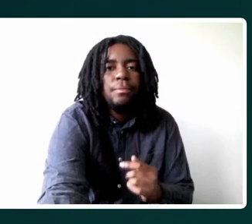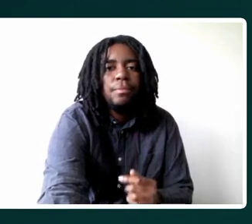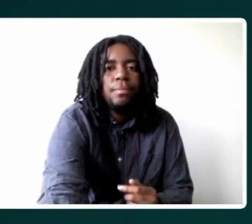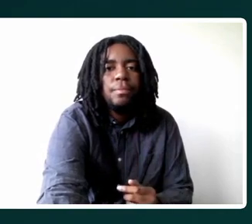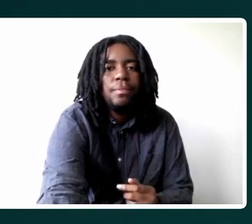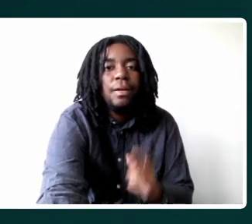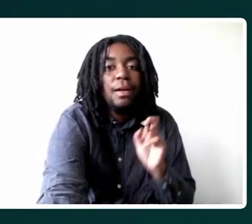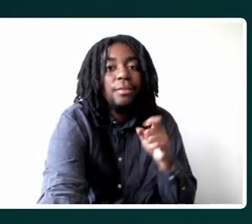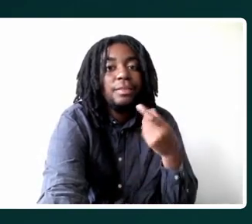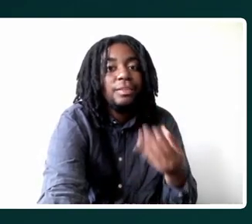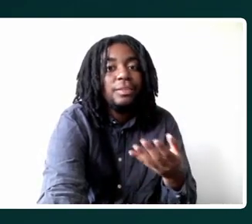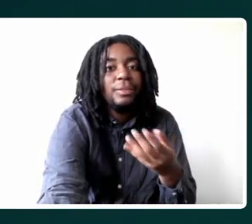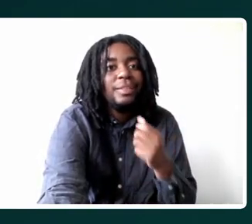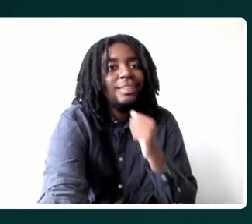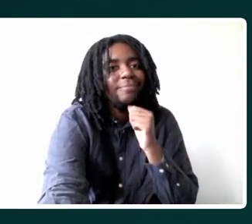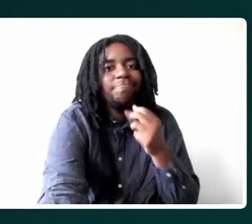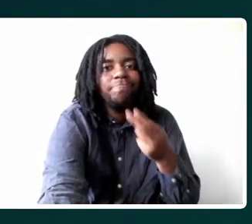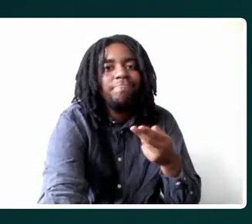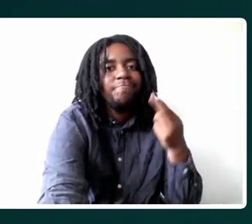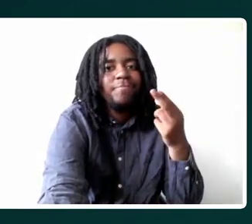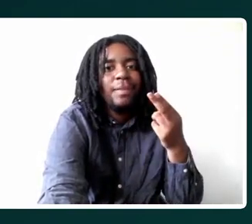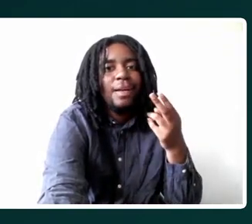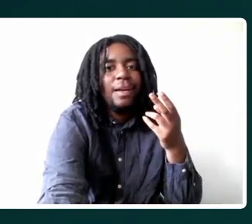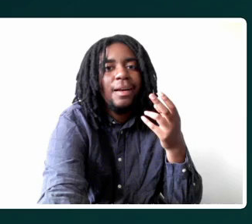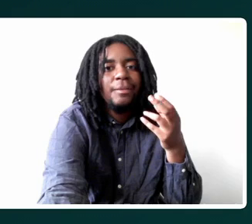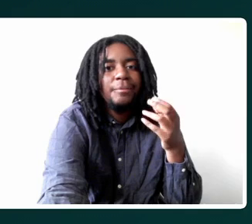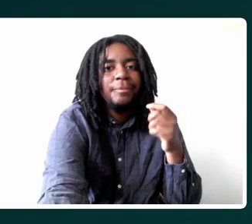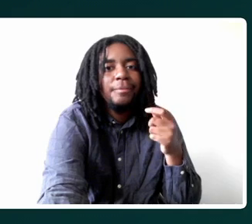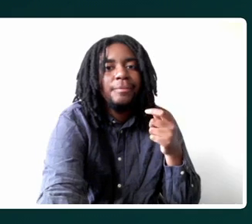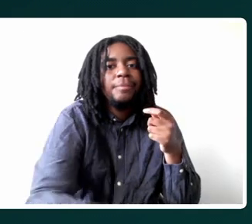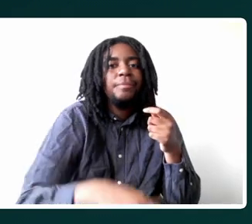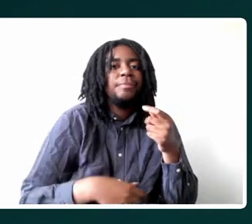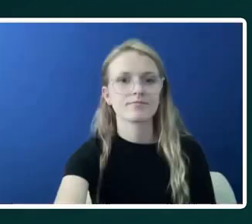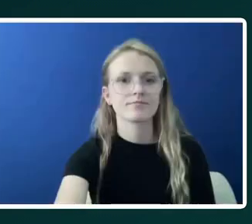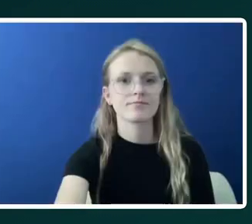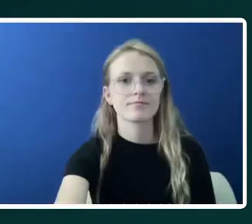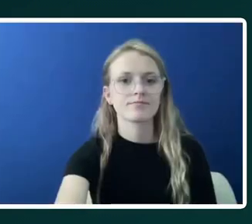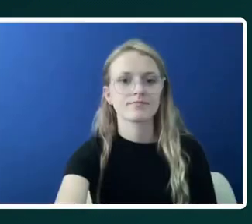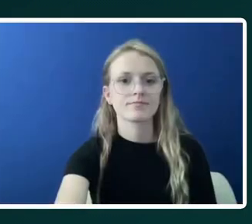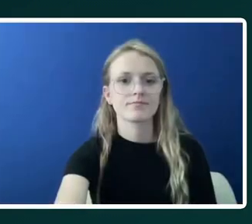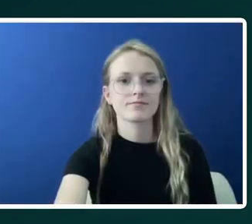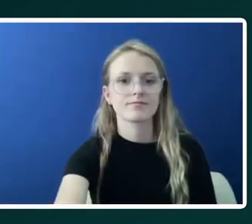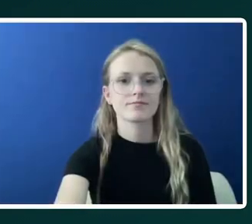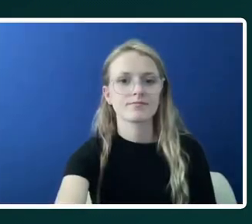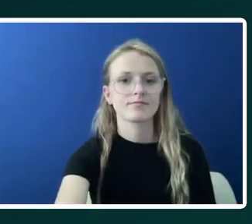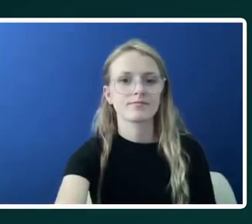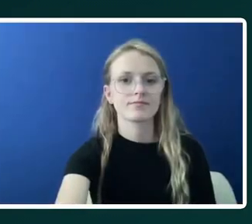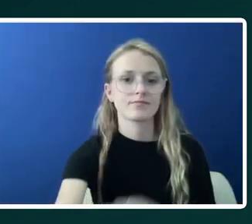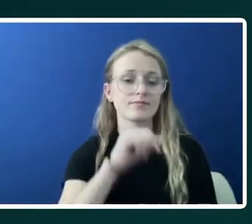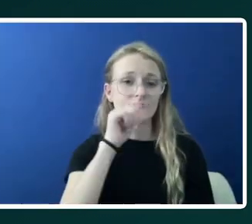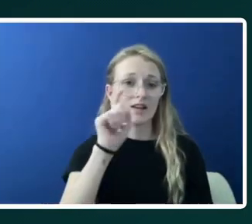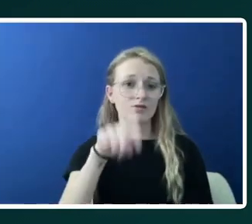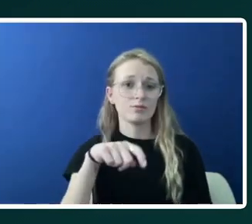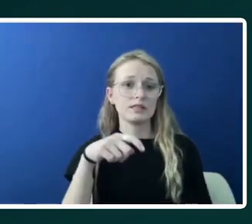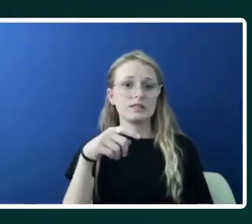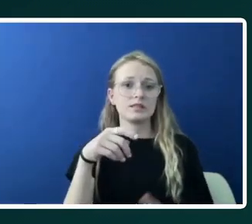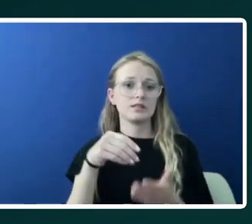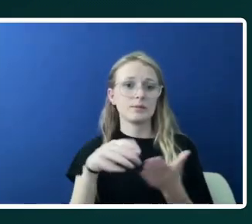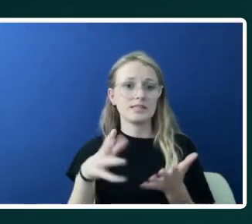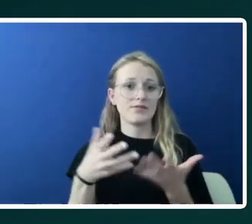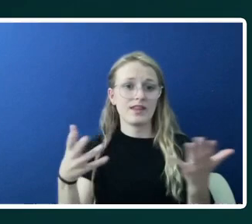to be a high, costly thing. It can be -- you could use resources that are free. We encourage you to